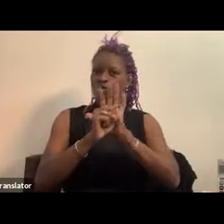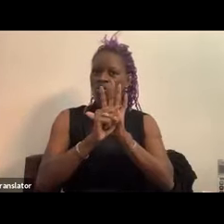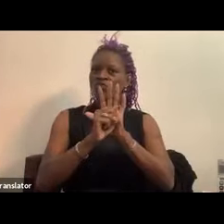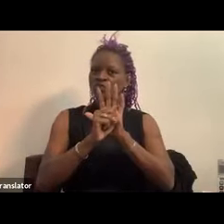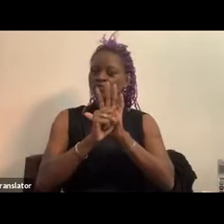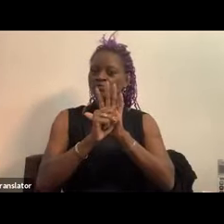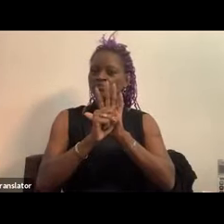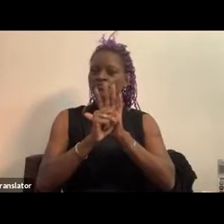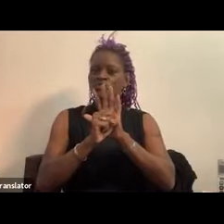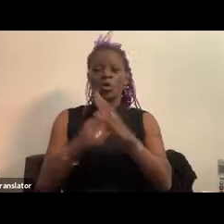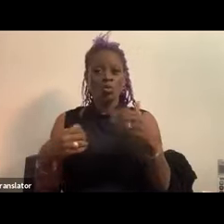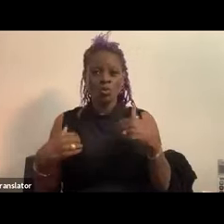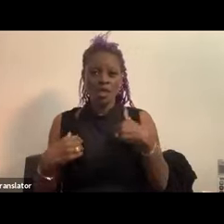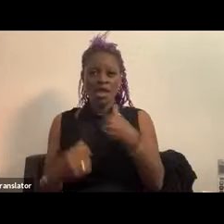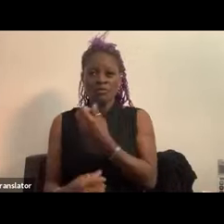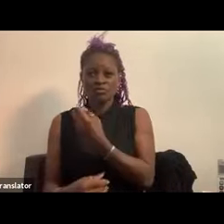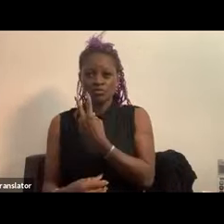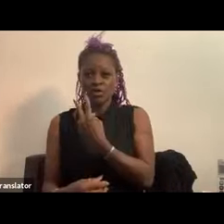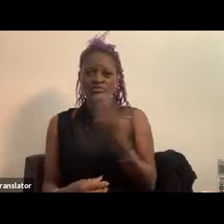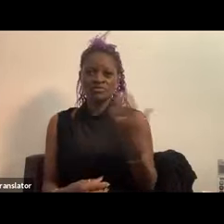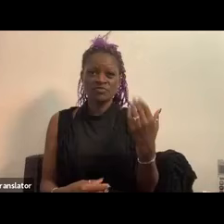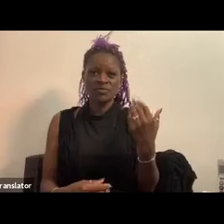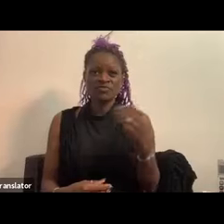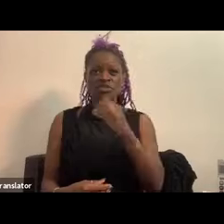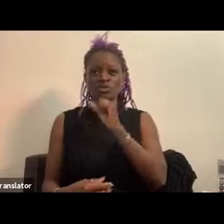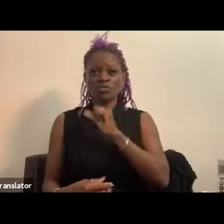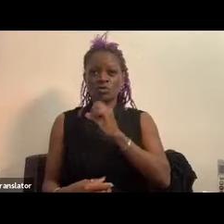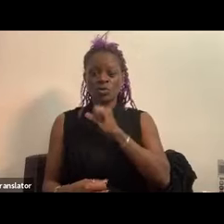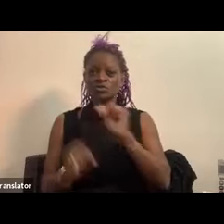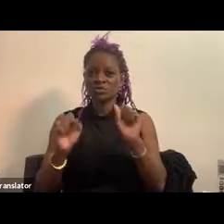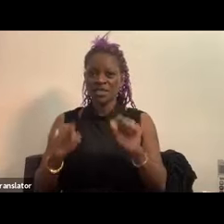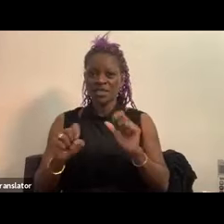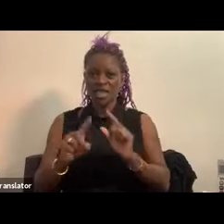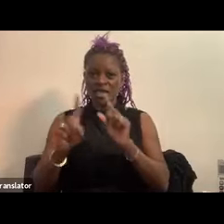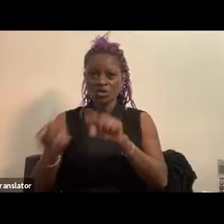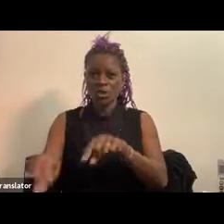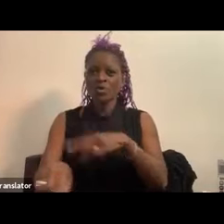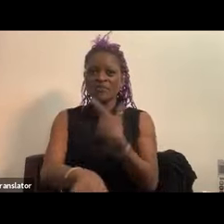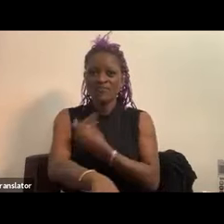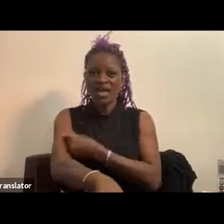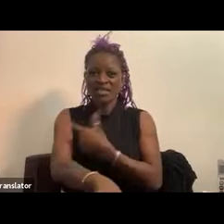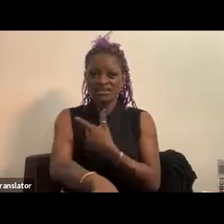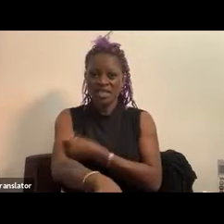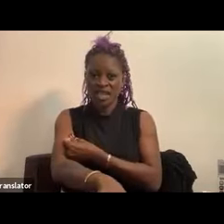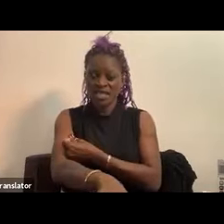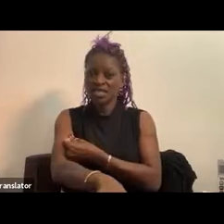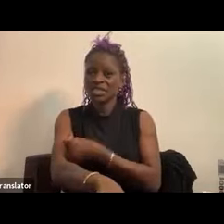to 15 year olds vaccinated before school reopens next month. We also want to emphasize the importance